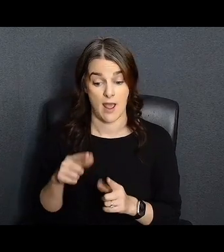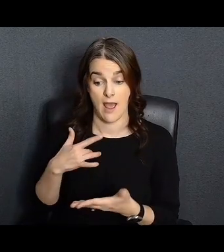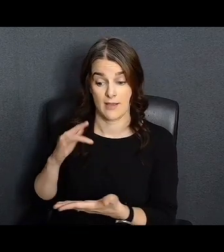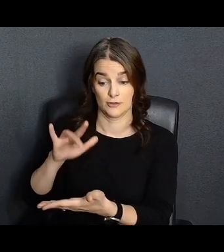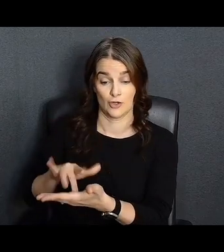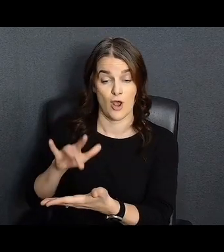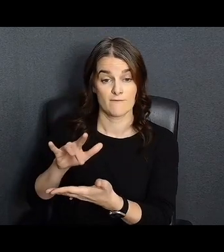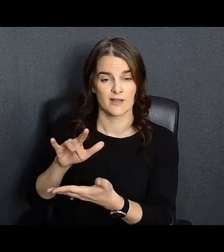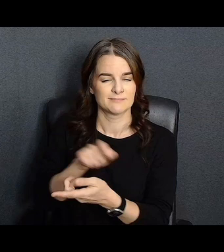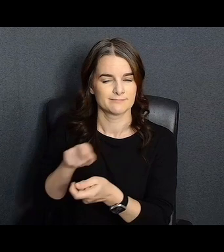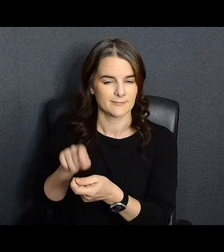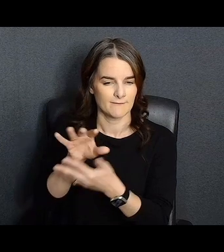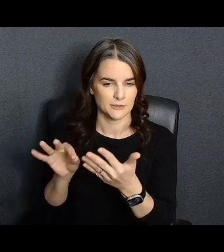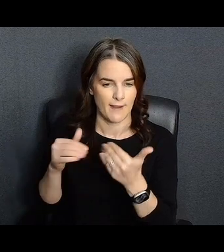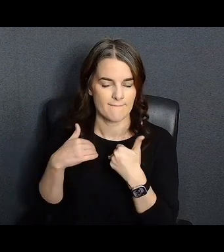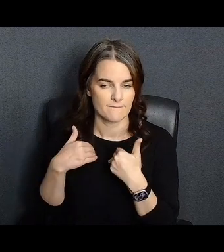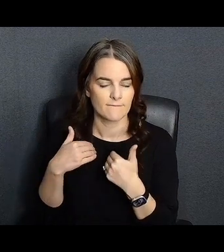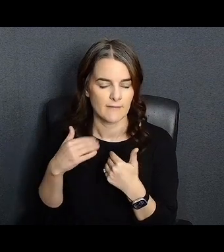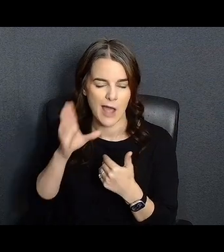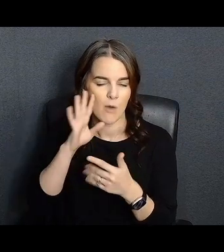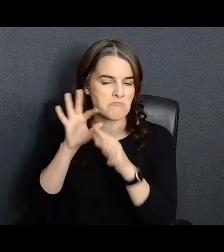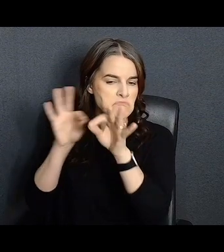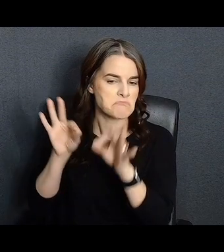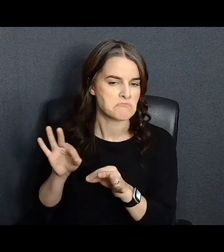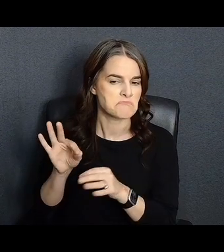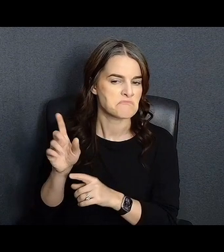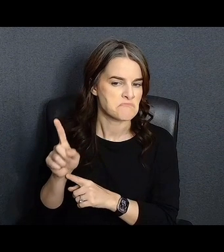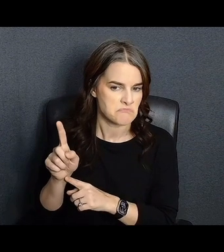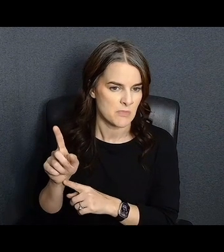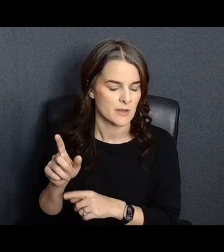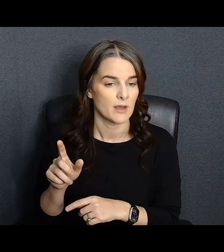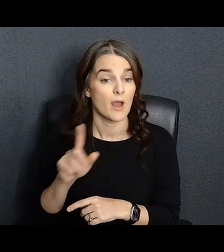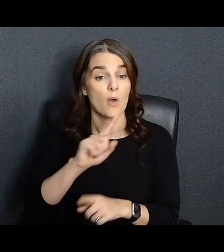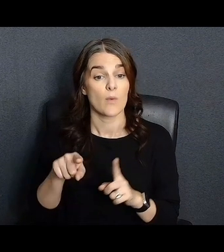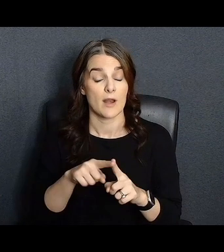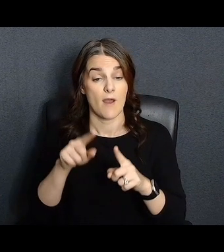which we'll talk about in one second-- when I turn what's called Vocab Builder off,